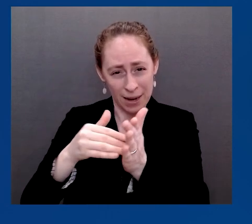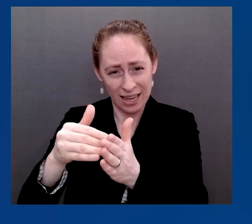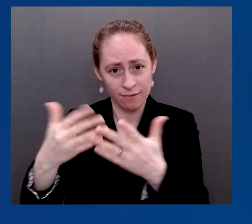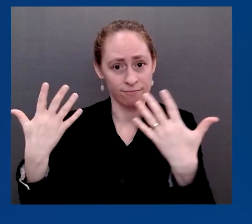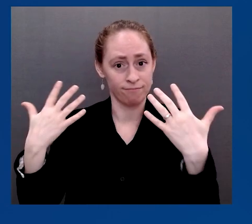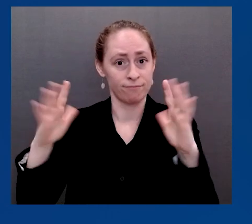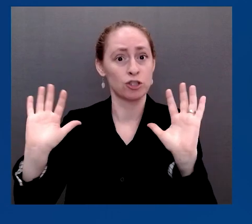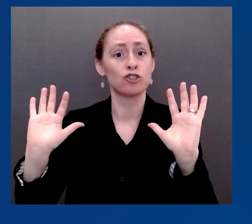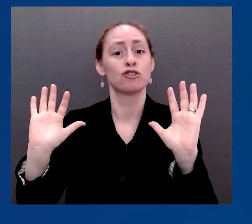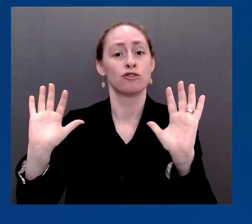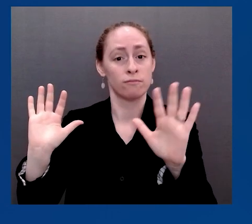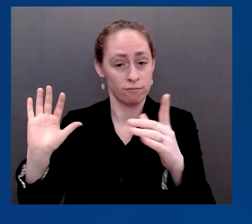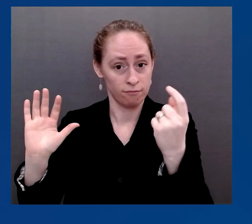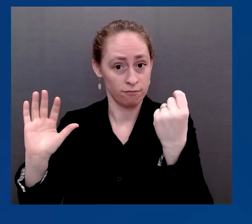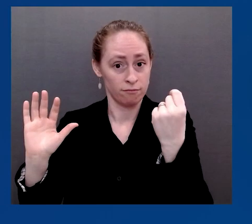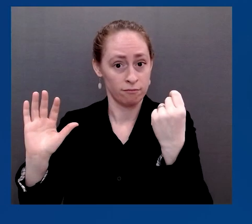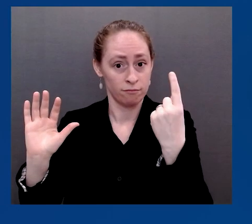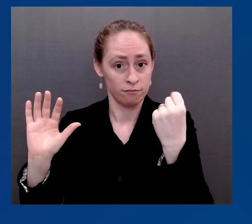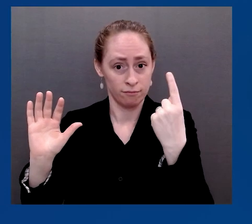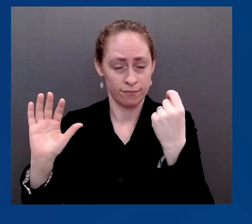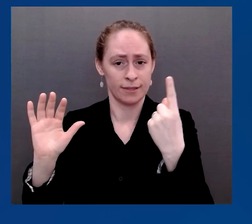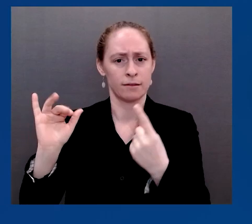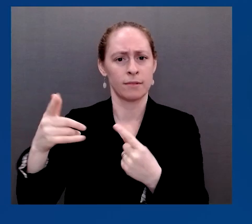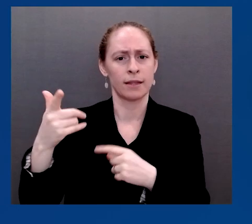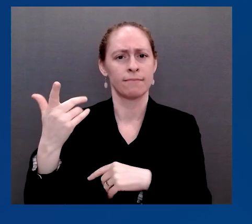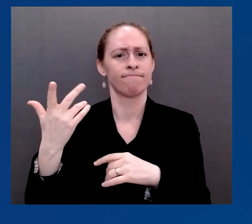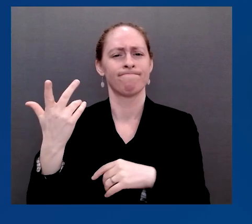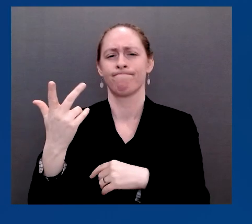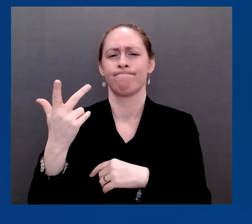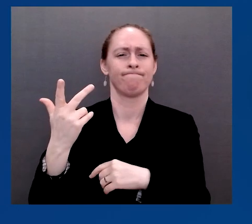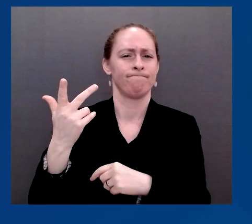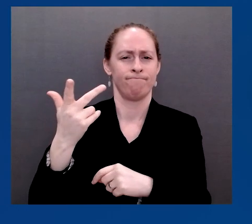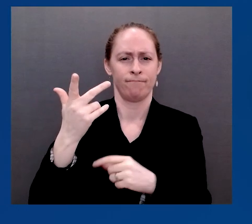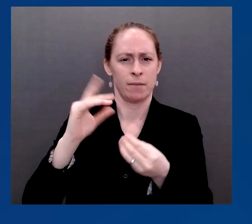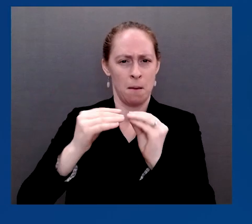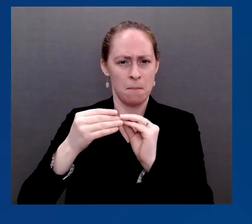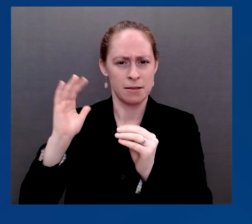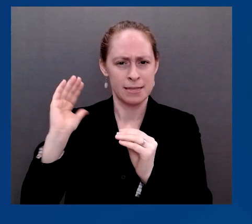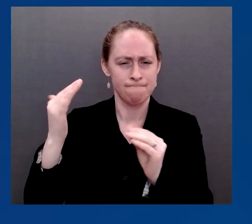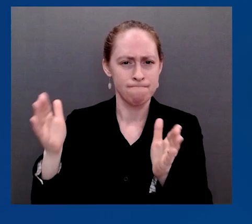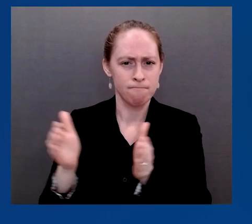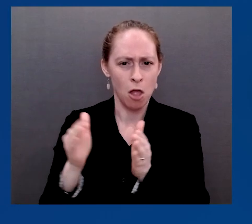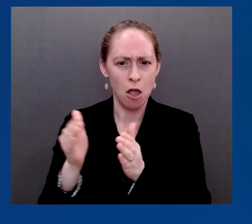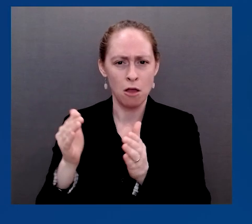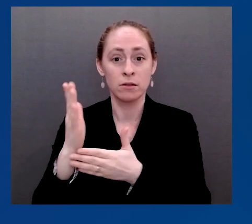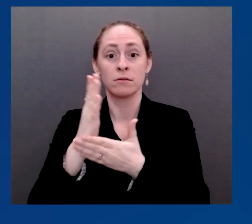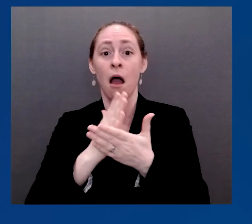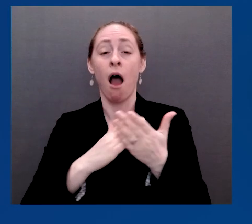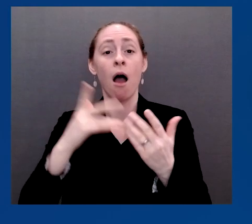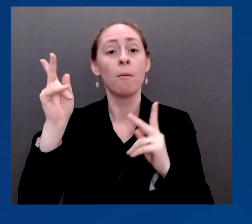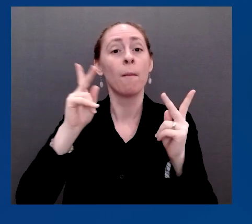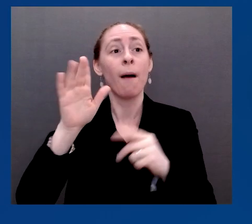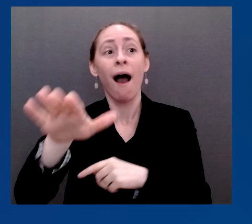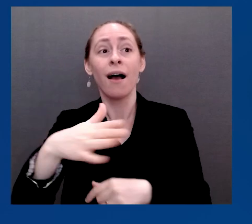and others forgot their vaccination card altogether. States have been matching data